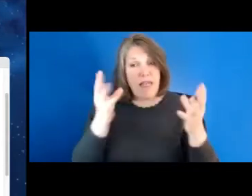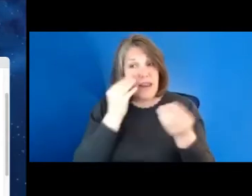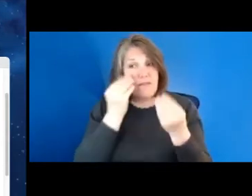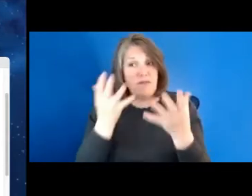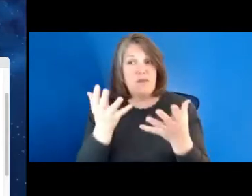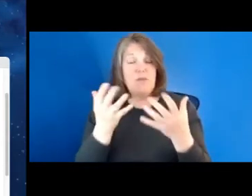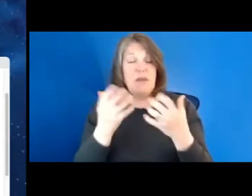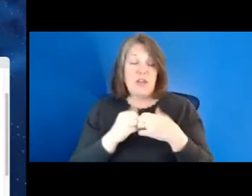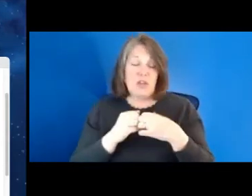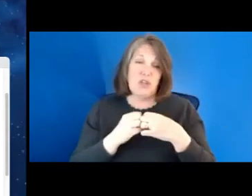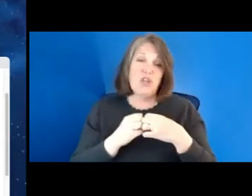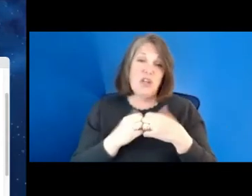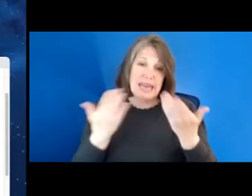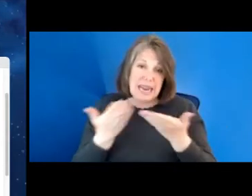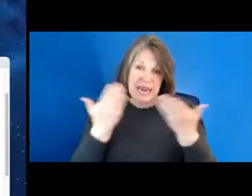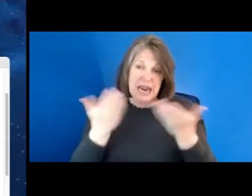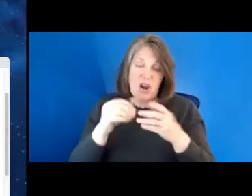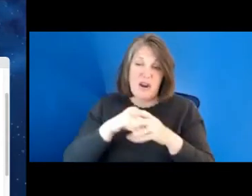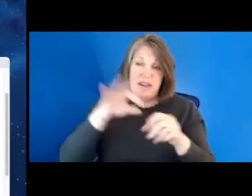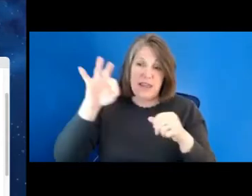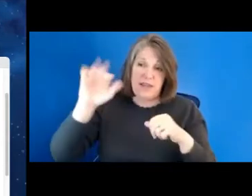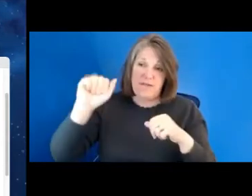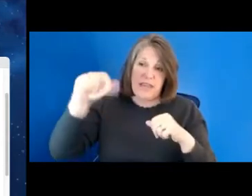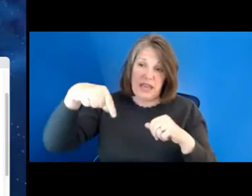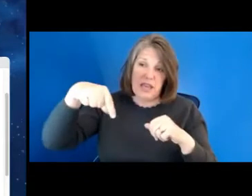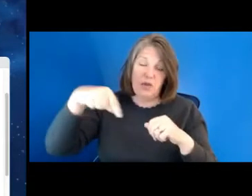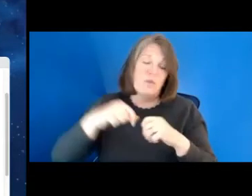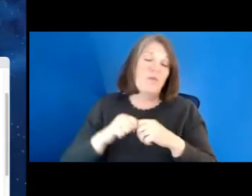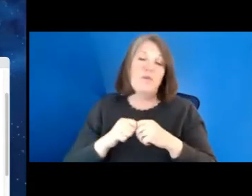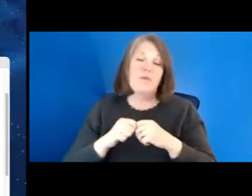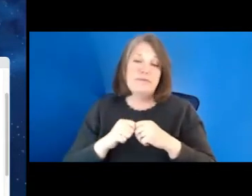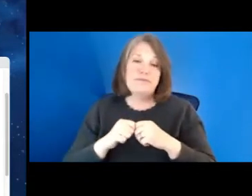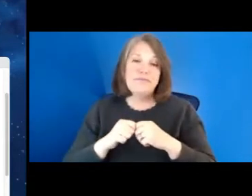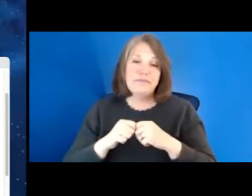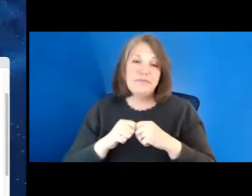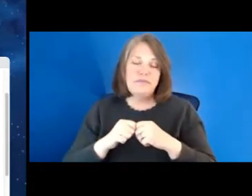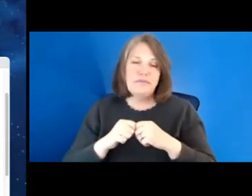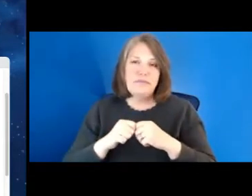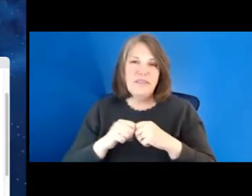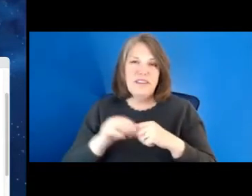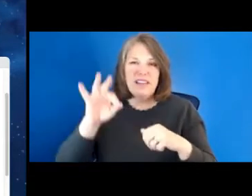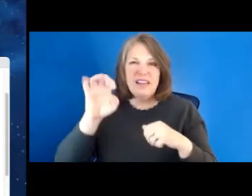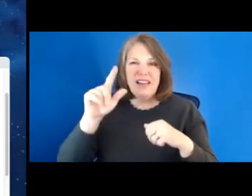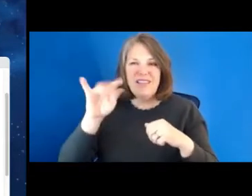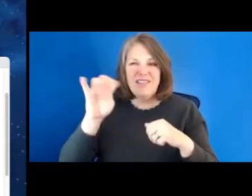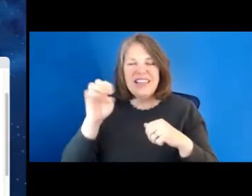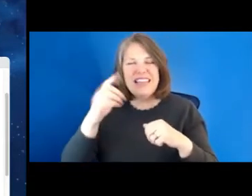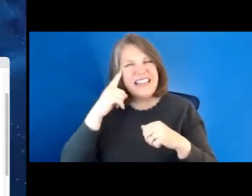here in the FAQ. 17:14:34 >> FELICE LEVINE: I think the user-friendliness